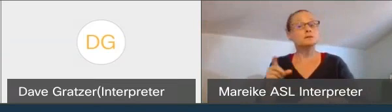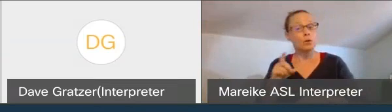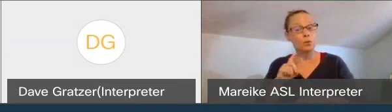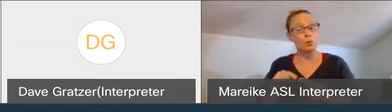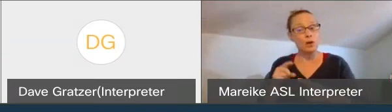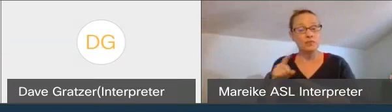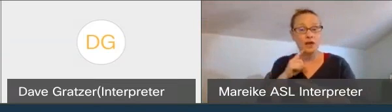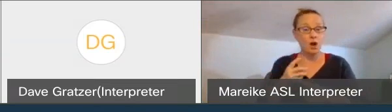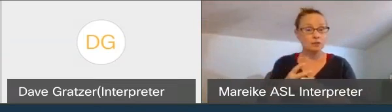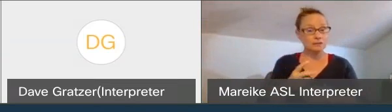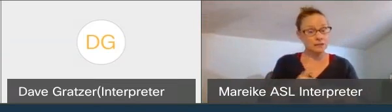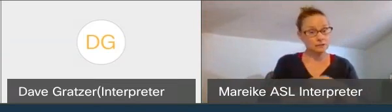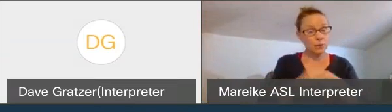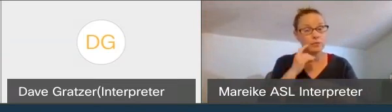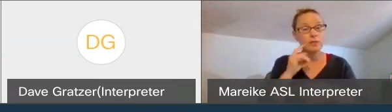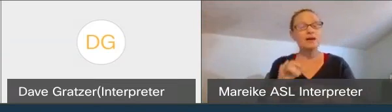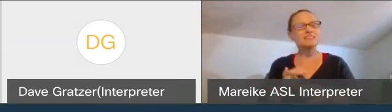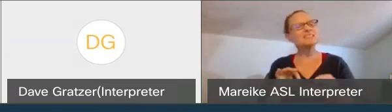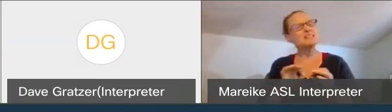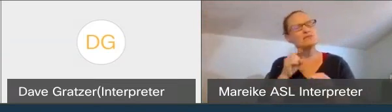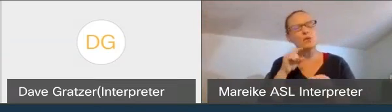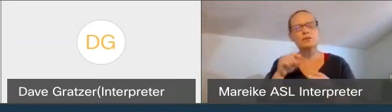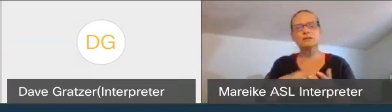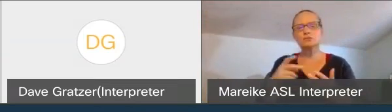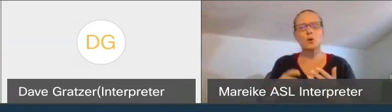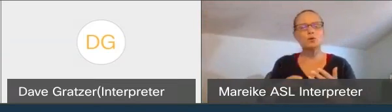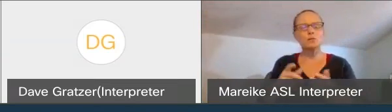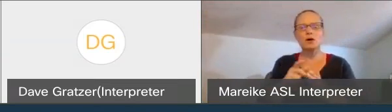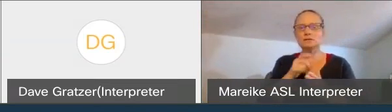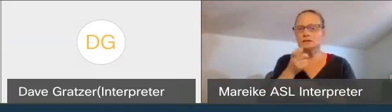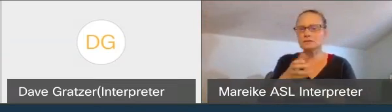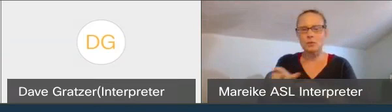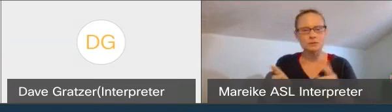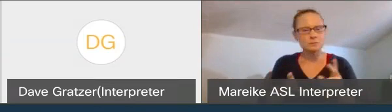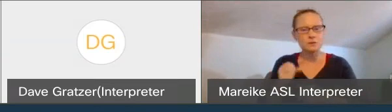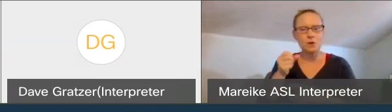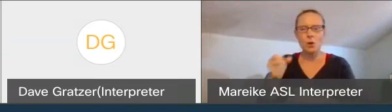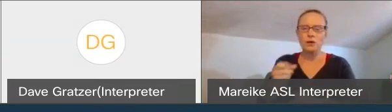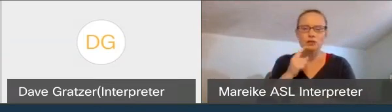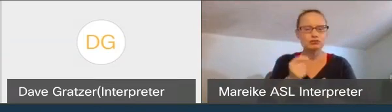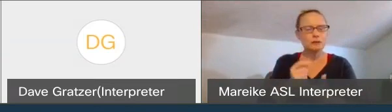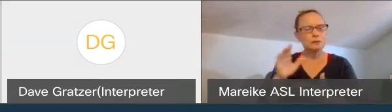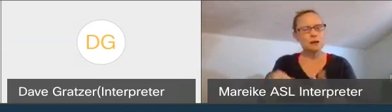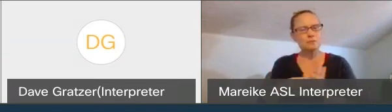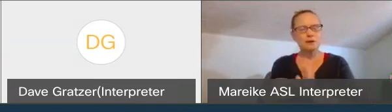Uh, consistency is key to this program. It allows but does not force individuals into treatment by presenting the obvious option of treatment.